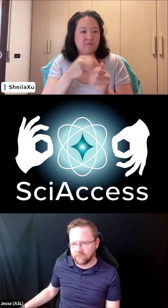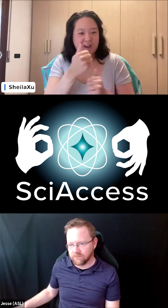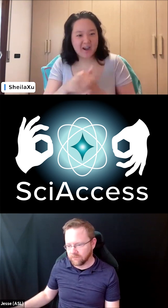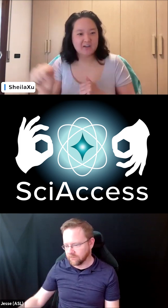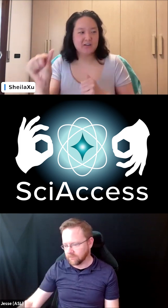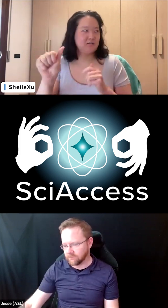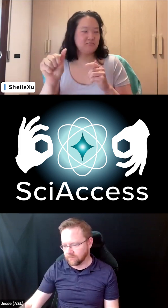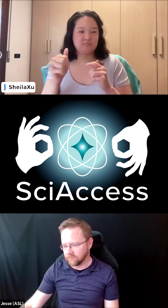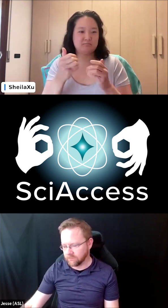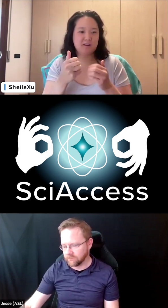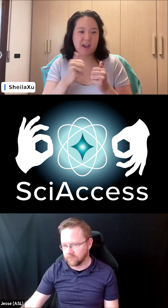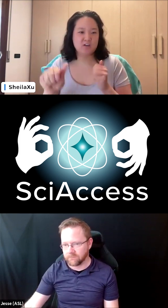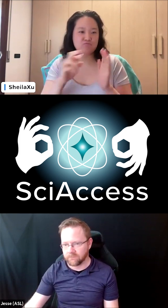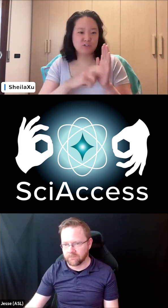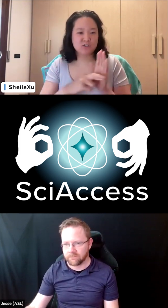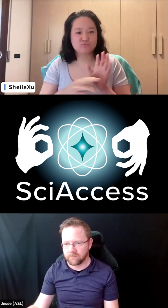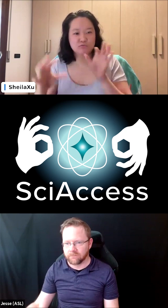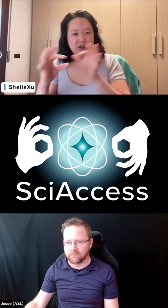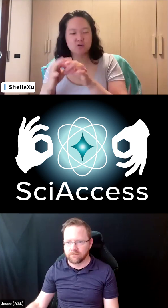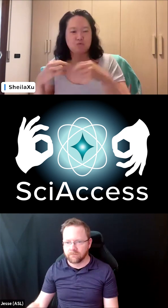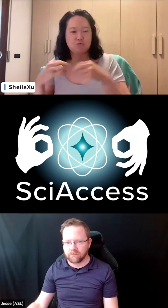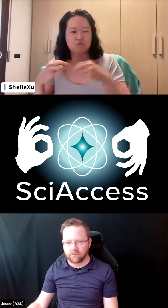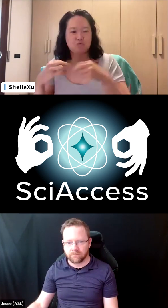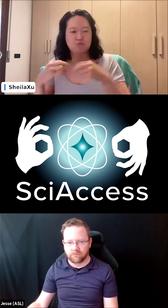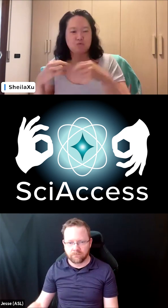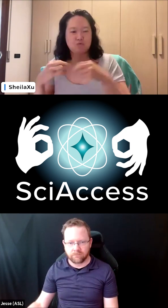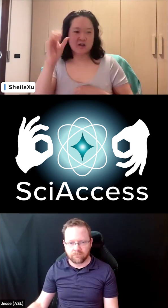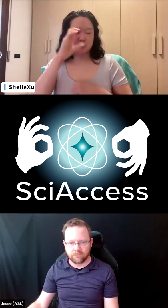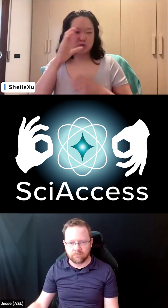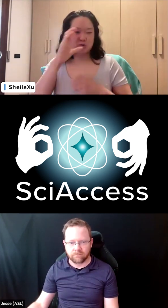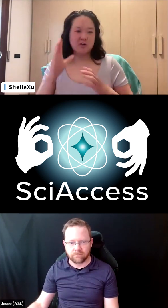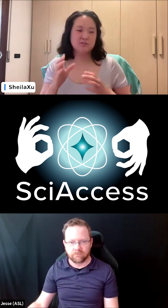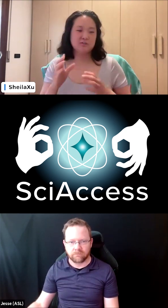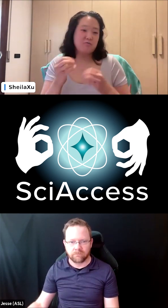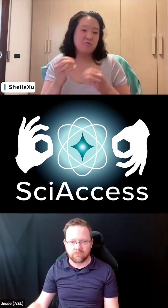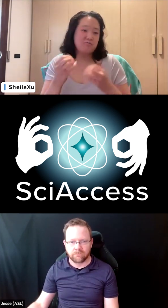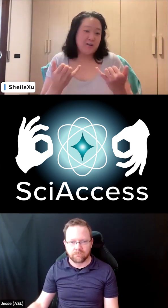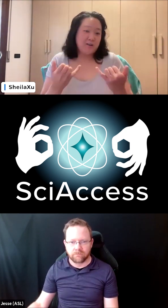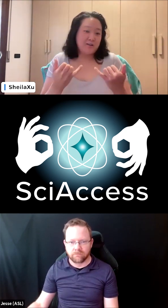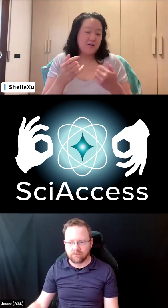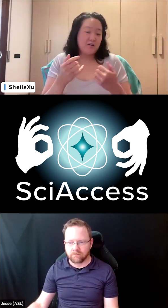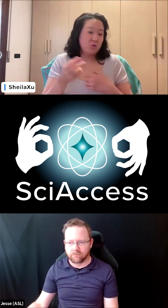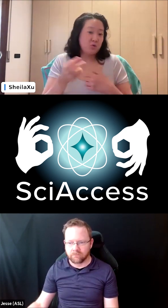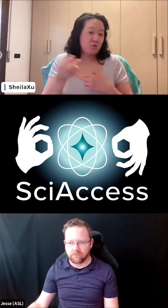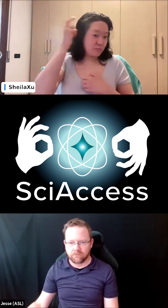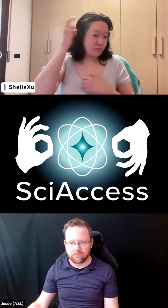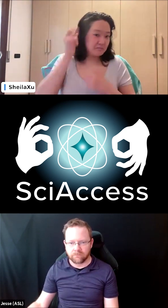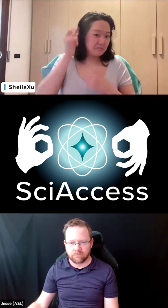involved with any of that research related to space travel.